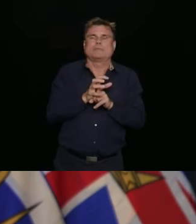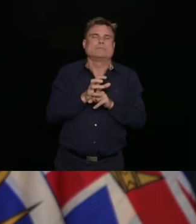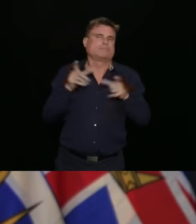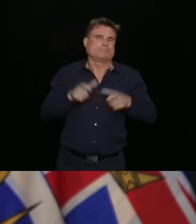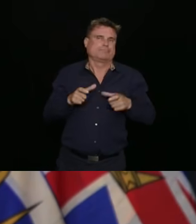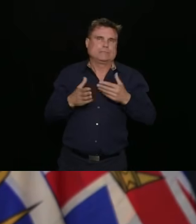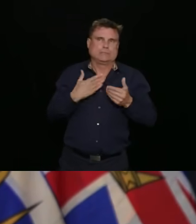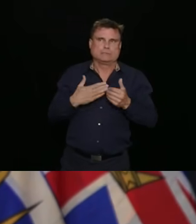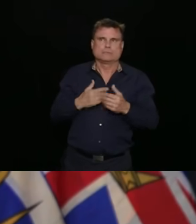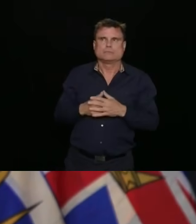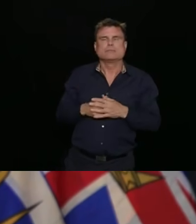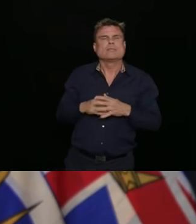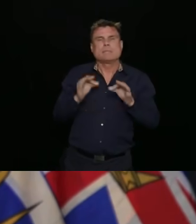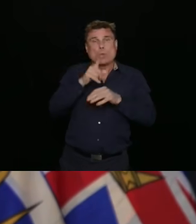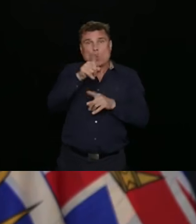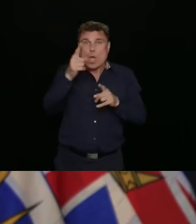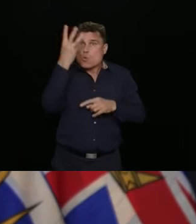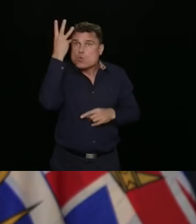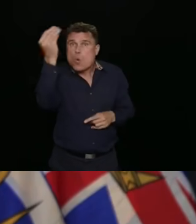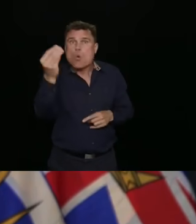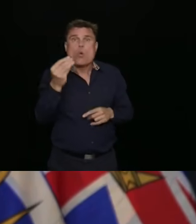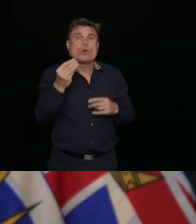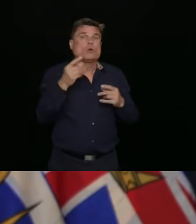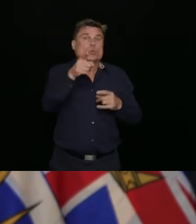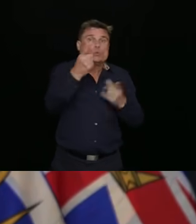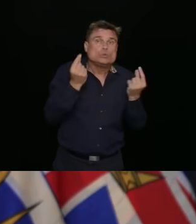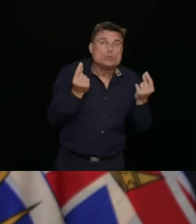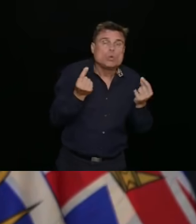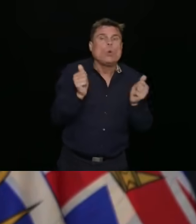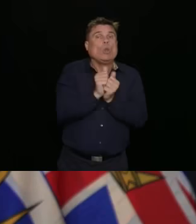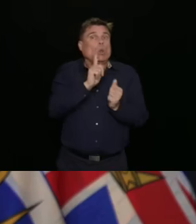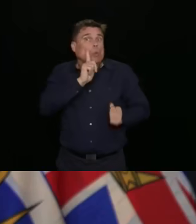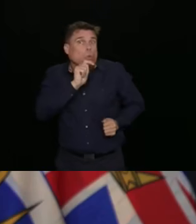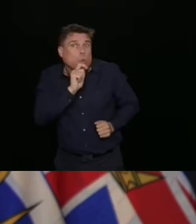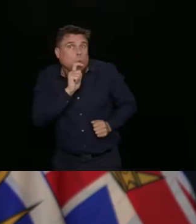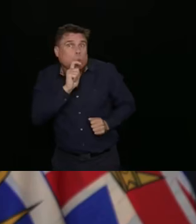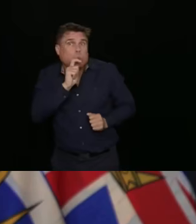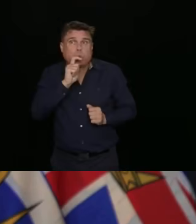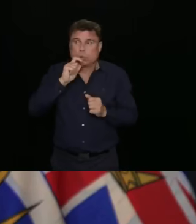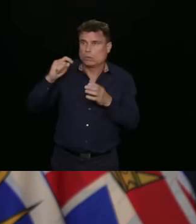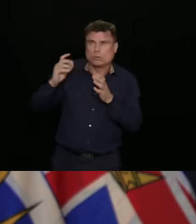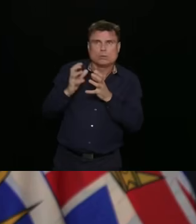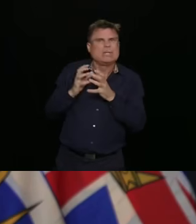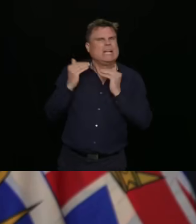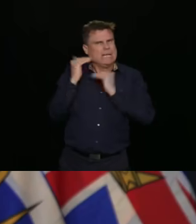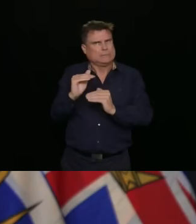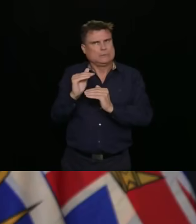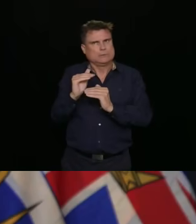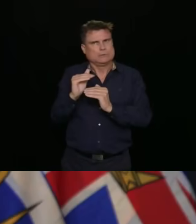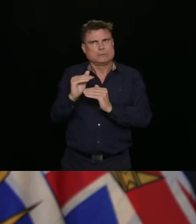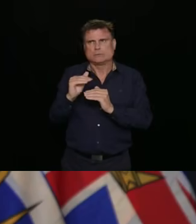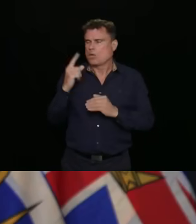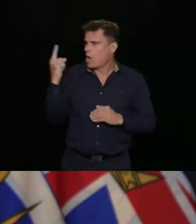IC U doctor to disregard directives to the public? I can't comment on any specific